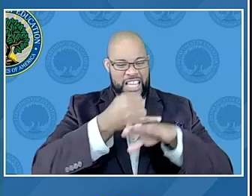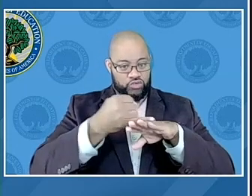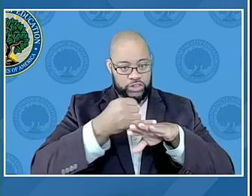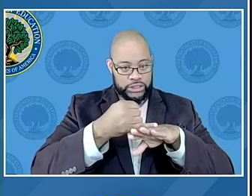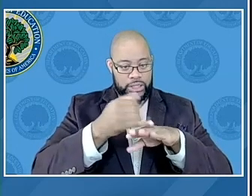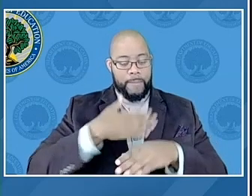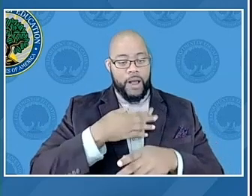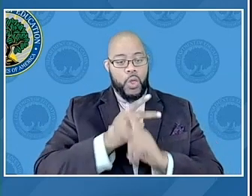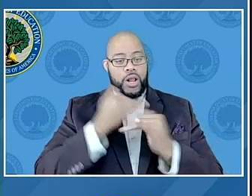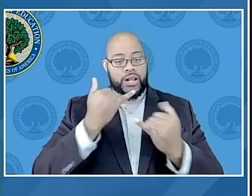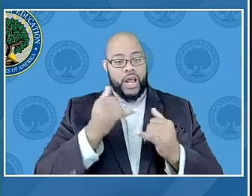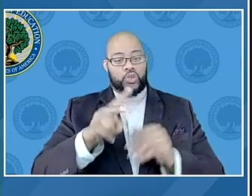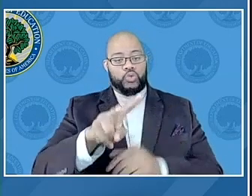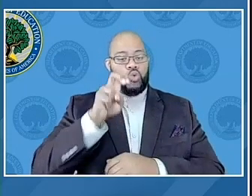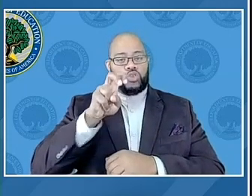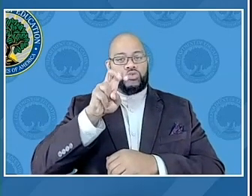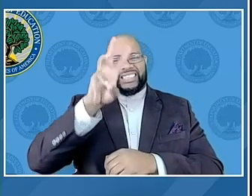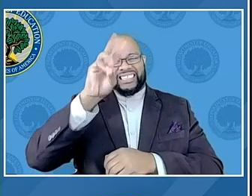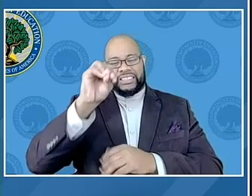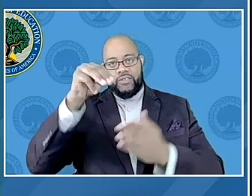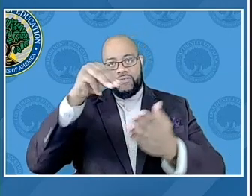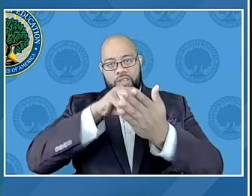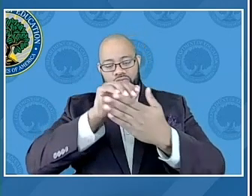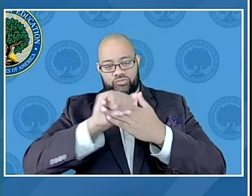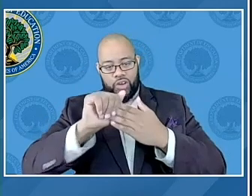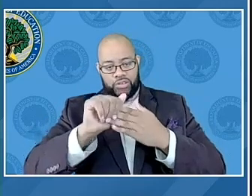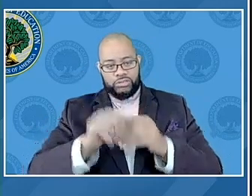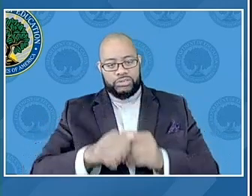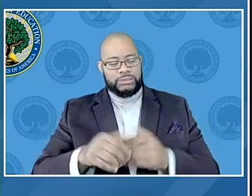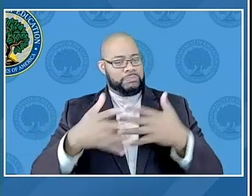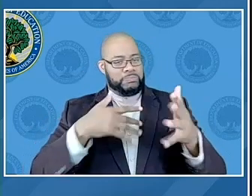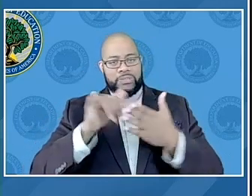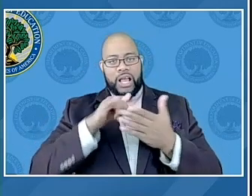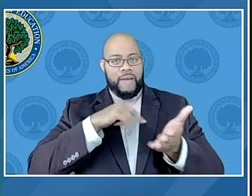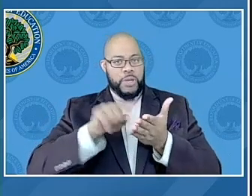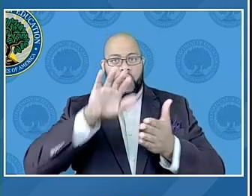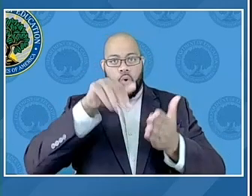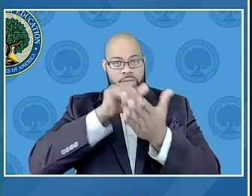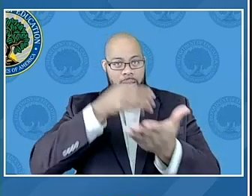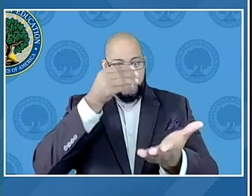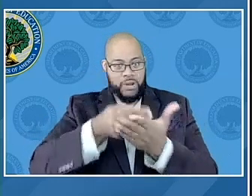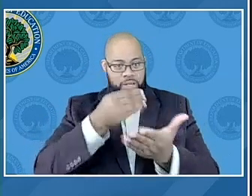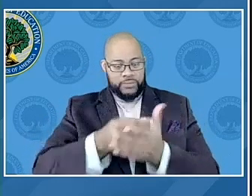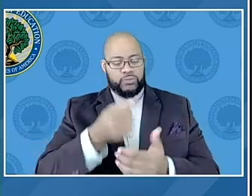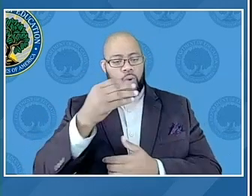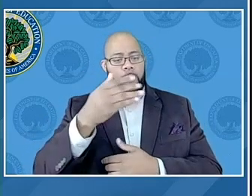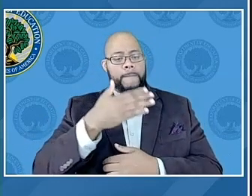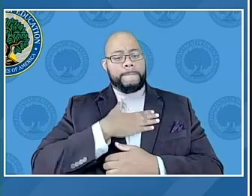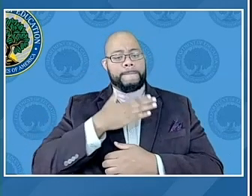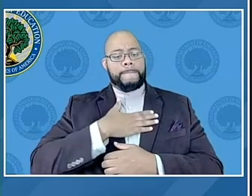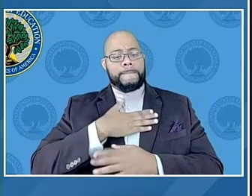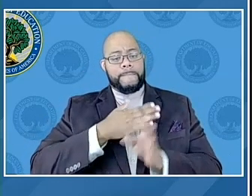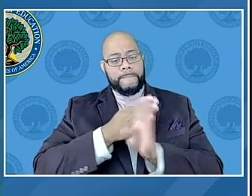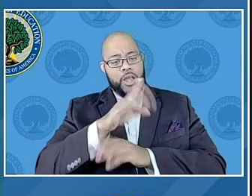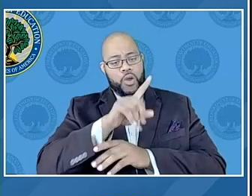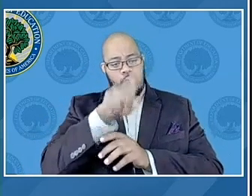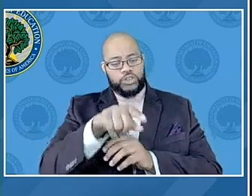now $260,000, despite the fact that I've paid all that money. And so my main question is, you know, I'm